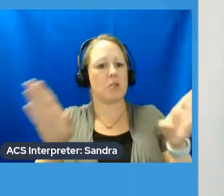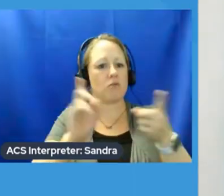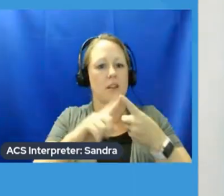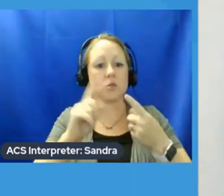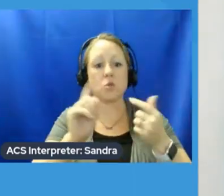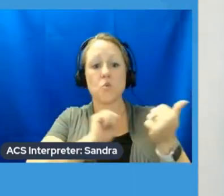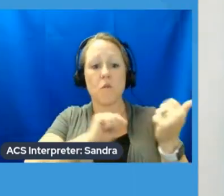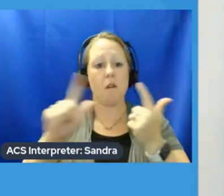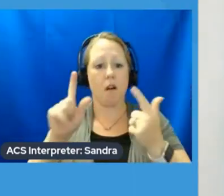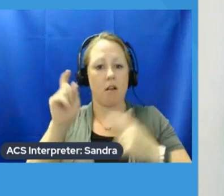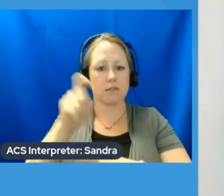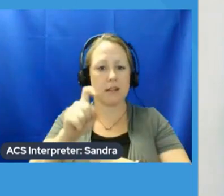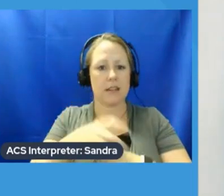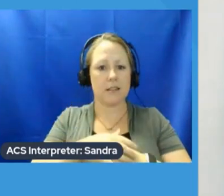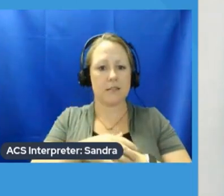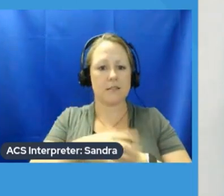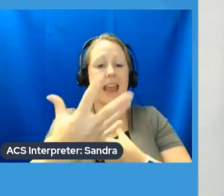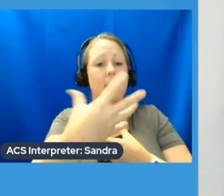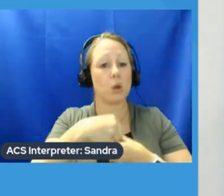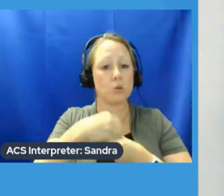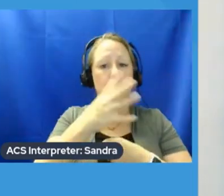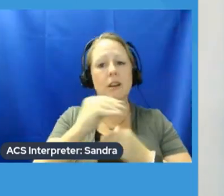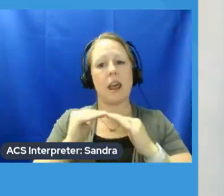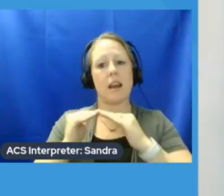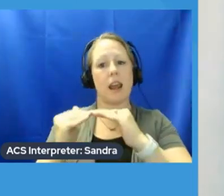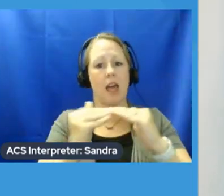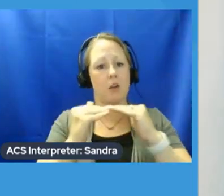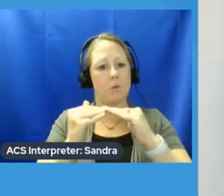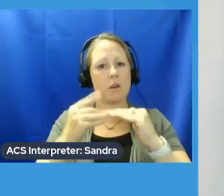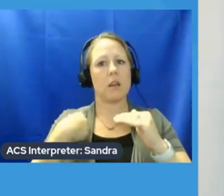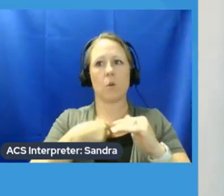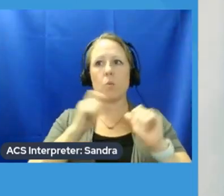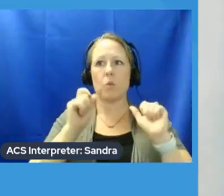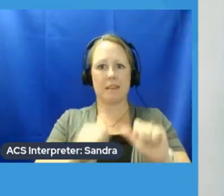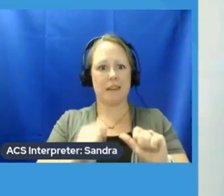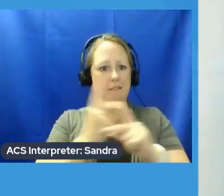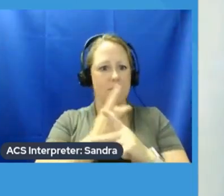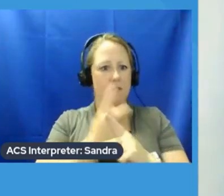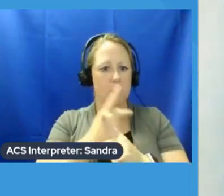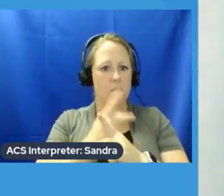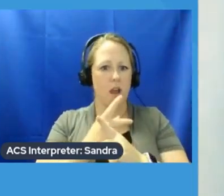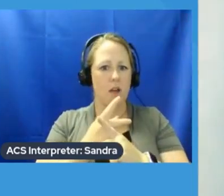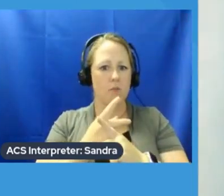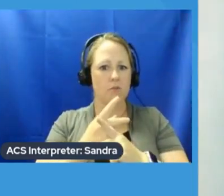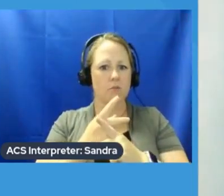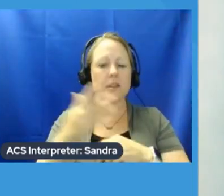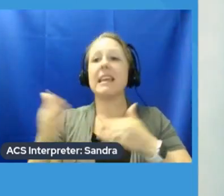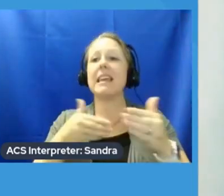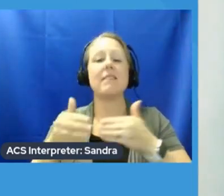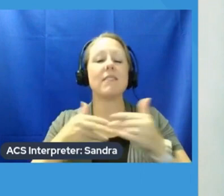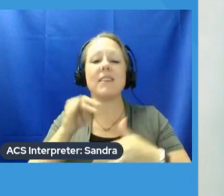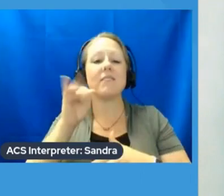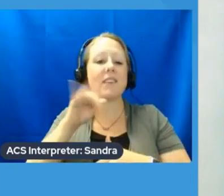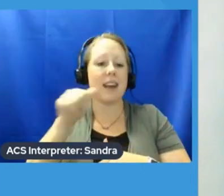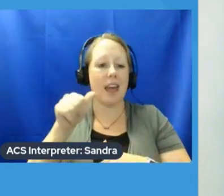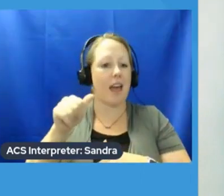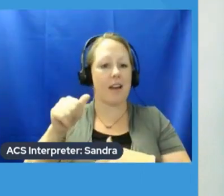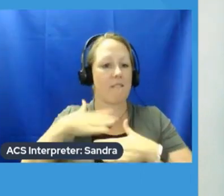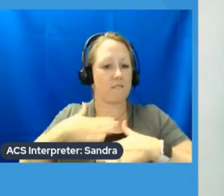even when the child's needs might not be as visible. I believe in our field. I'm passionate about our field,